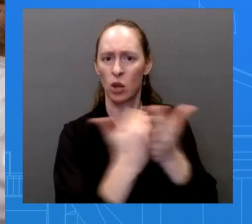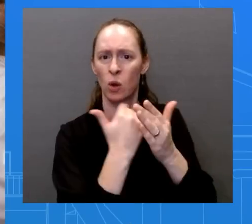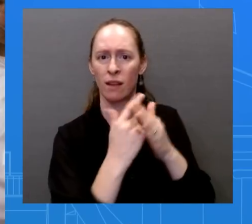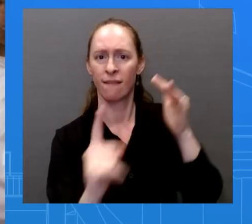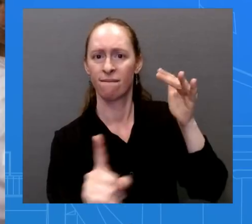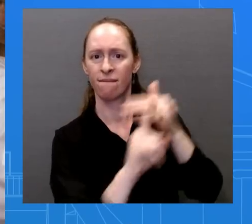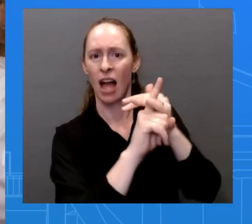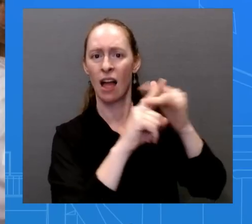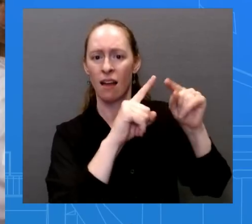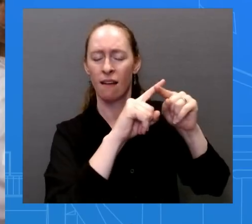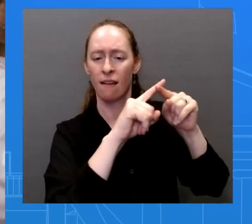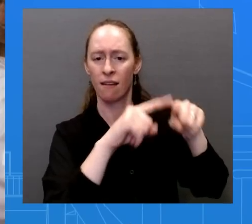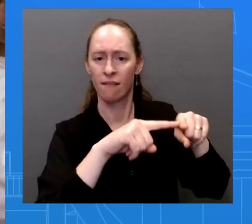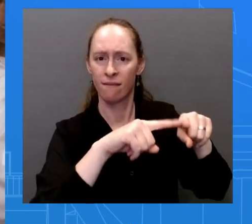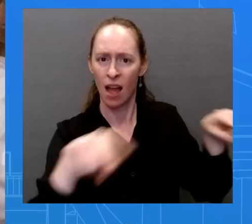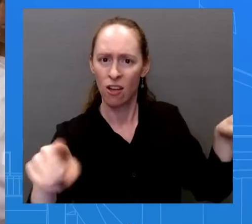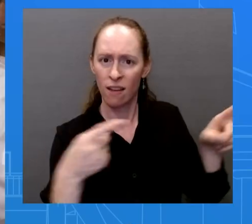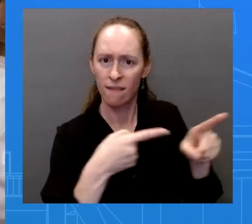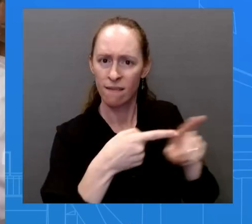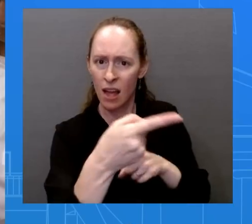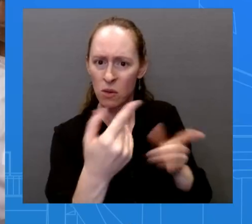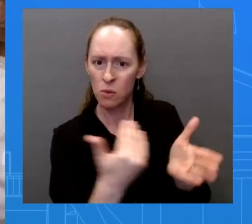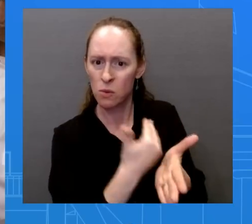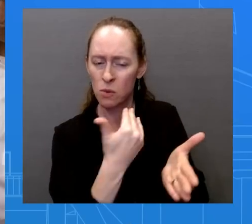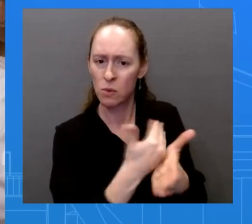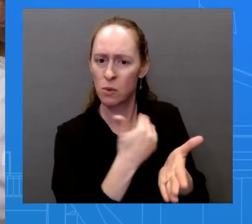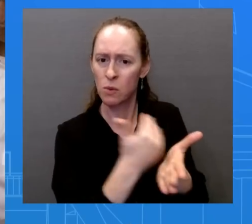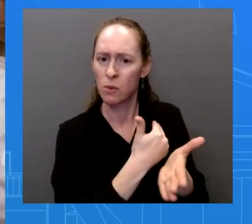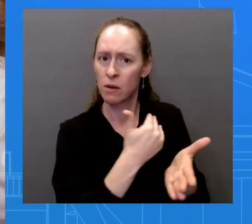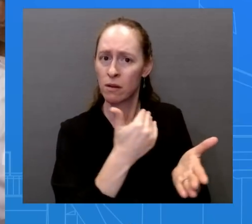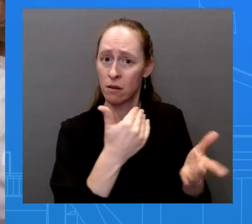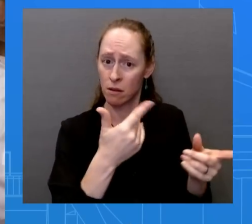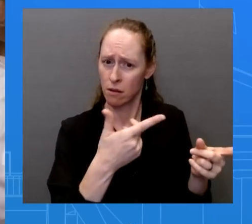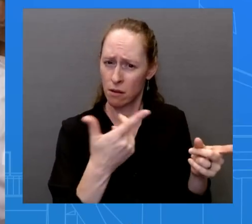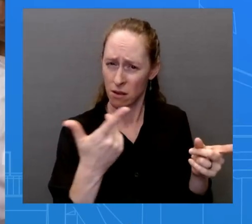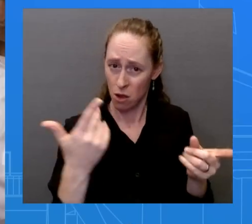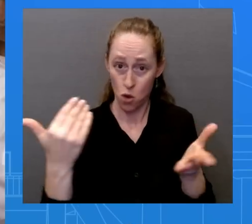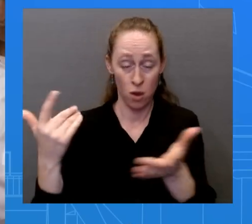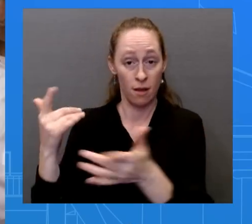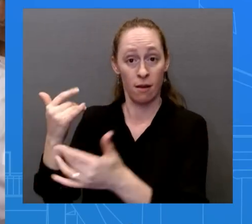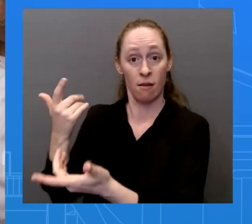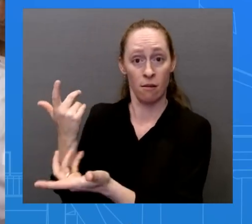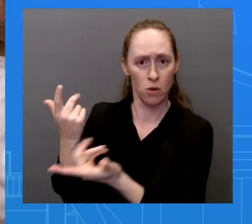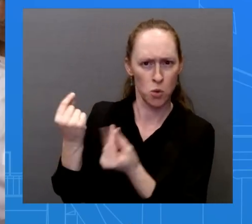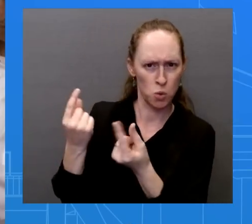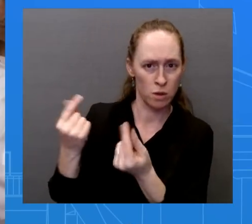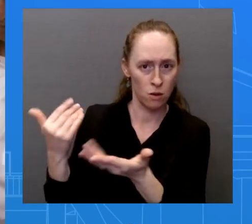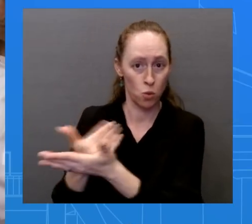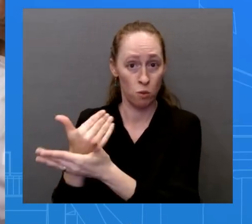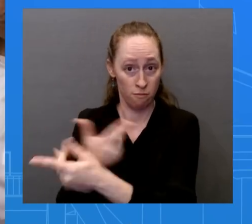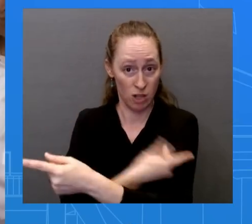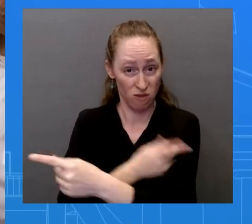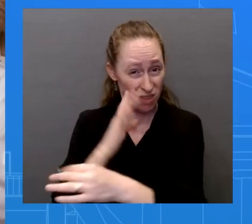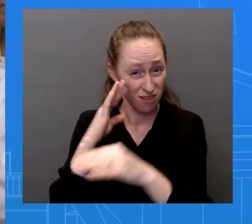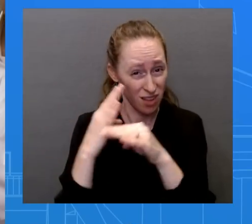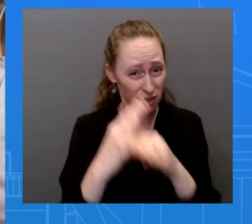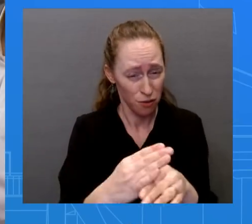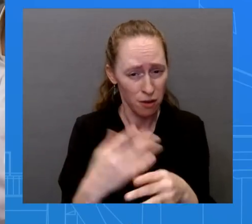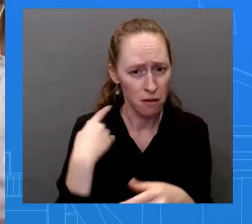And also, just what scale could this winter surge take? Are -- do you think it could be like Omicron level, from last winter?